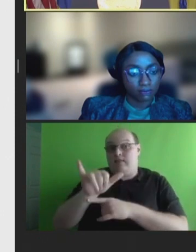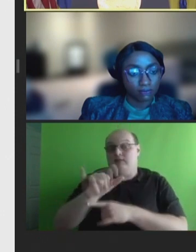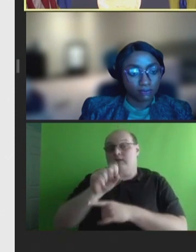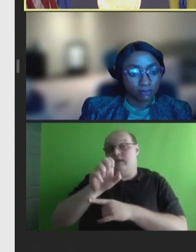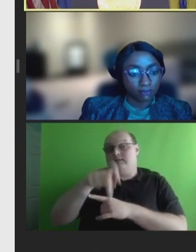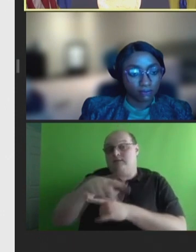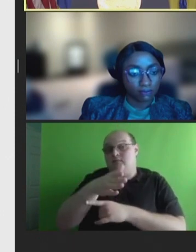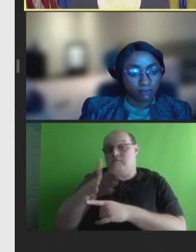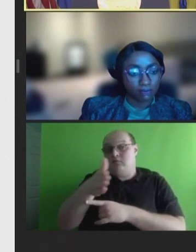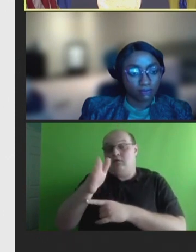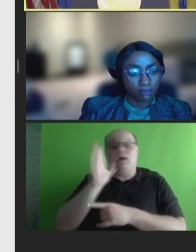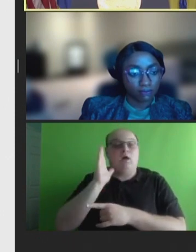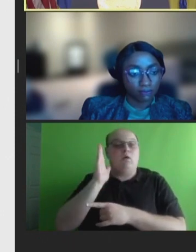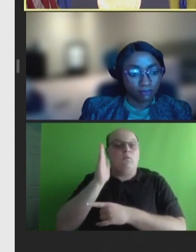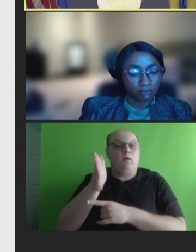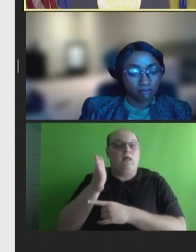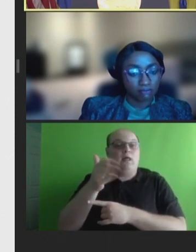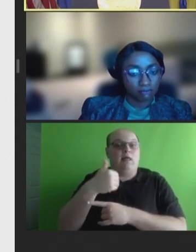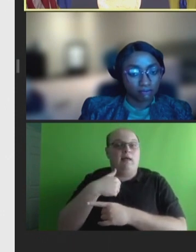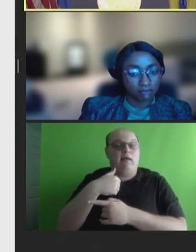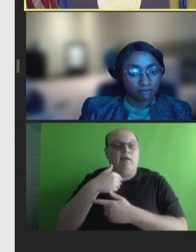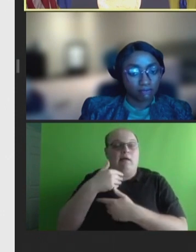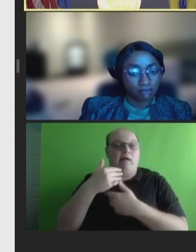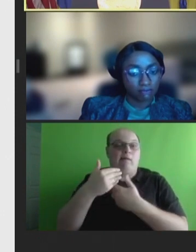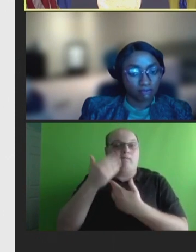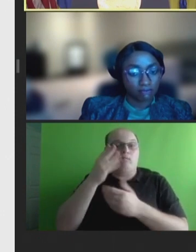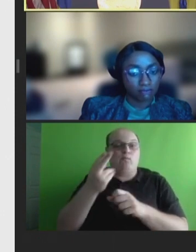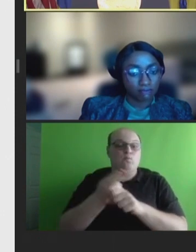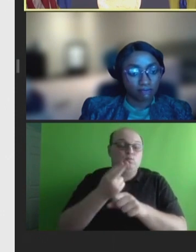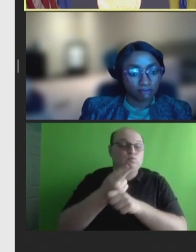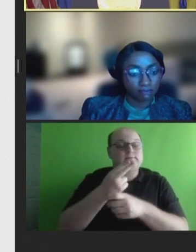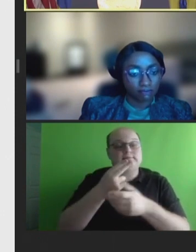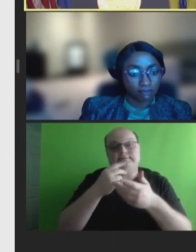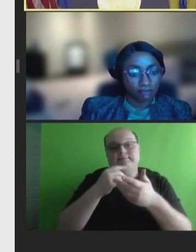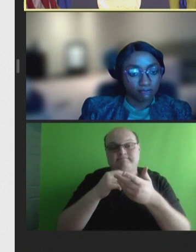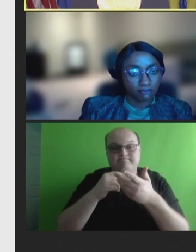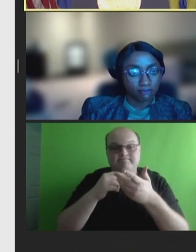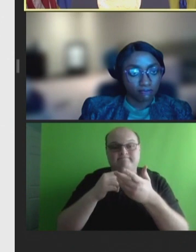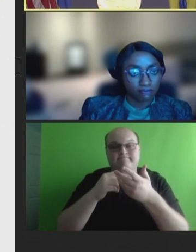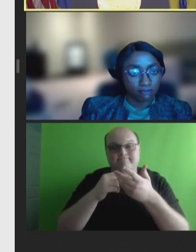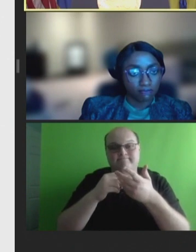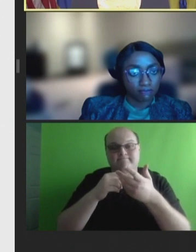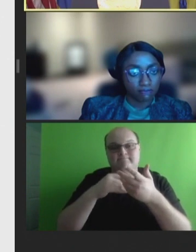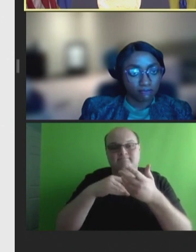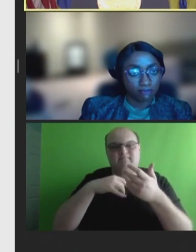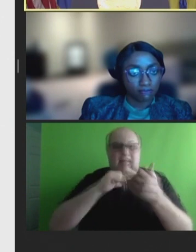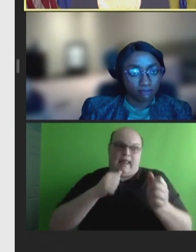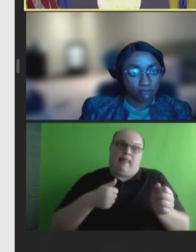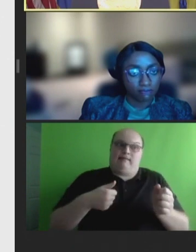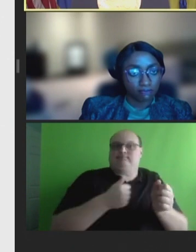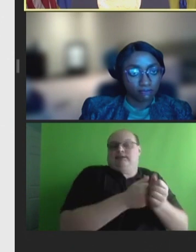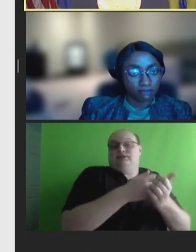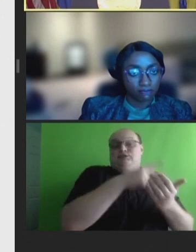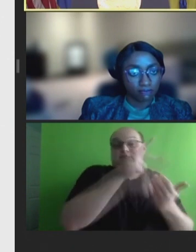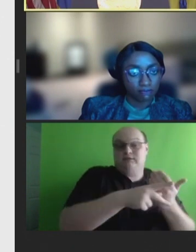we'll be using the basis of this -- Let's Play Catch-Up campaign and the Back-to-School campaign.